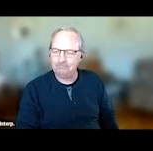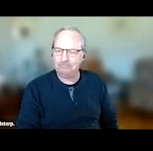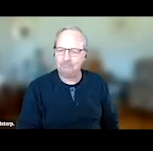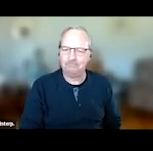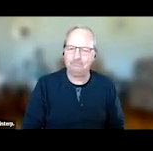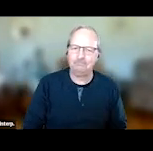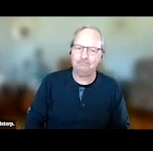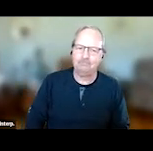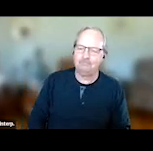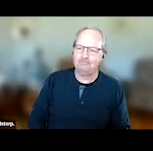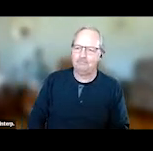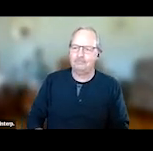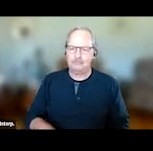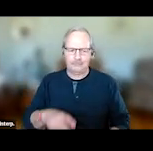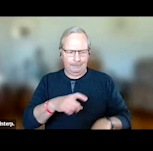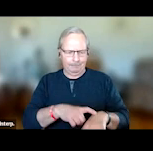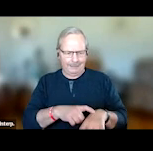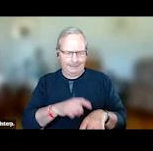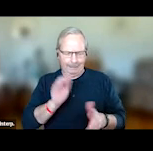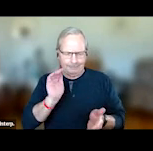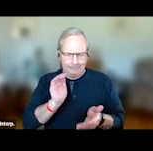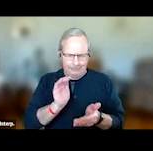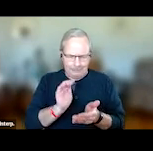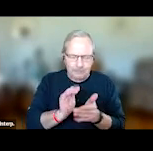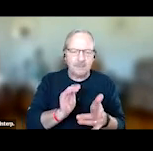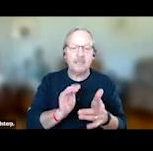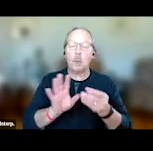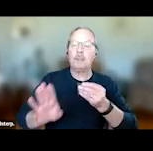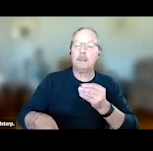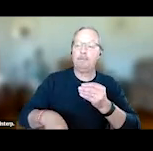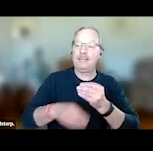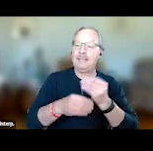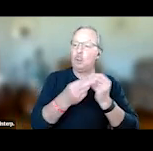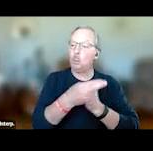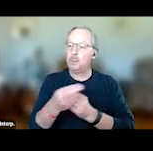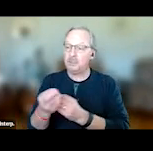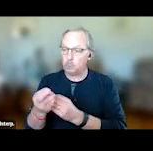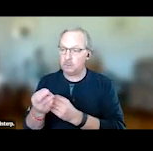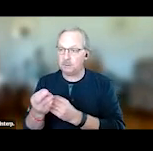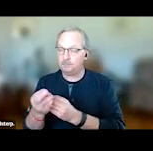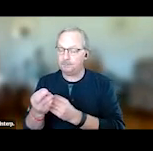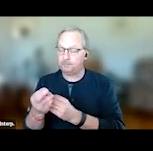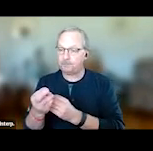See my time is low... So these are some additional resources for folks in crisis.